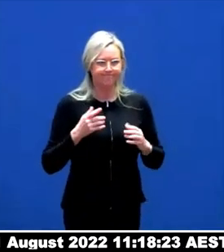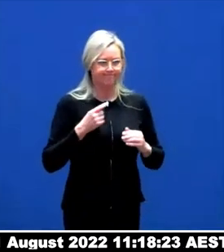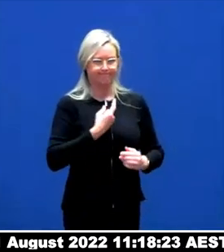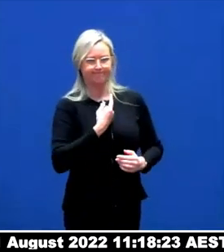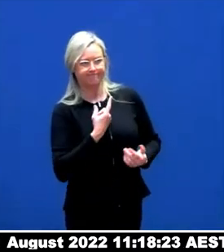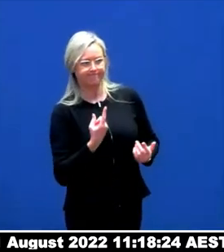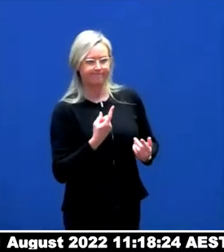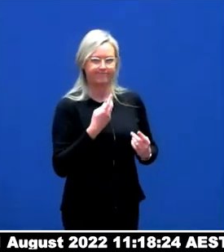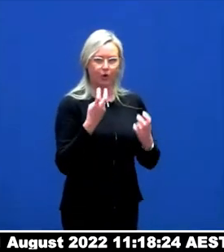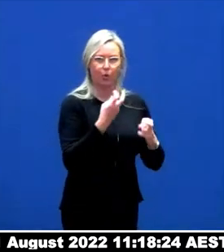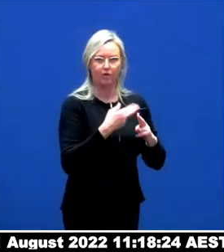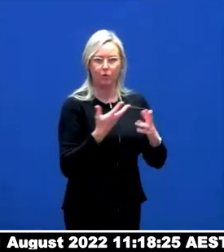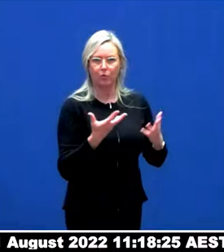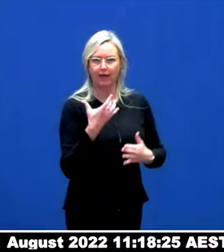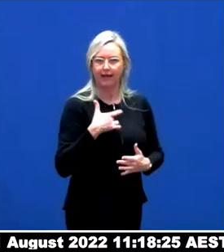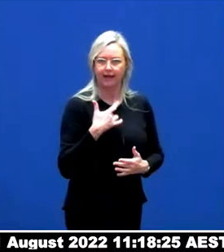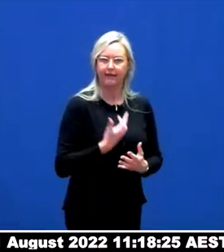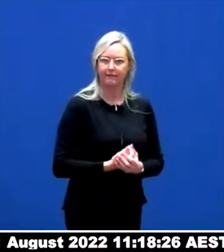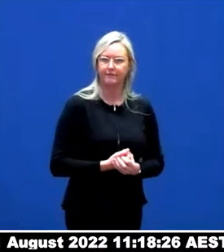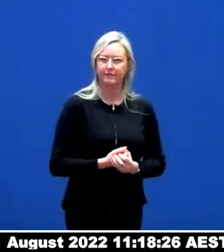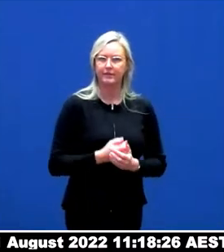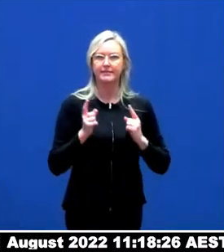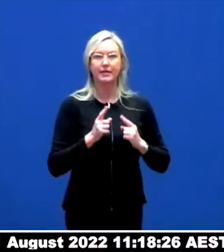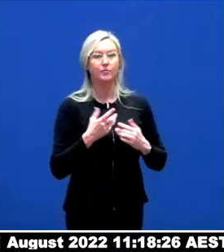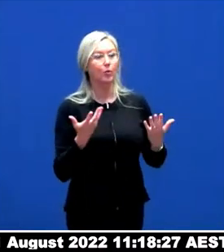times that you had nobody to go to and no place to go to.